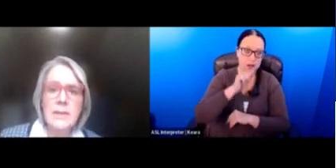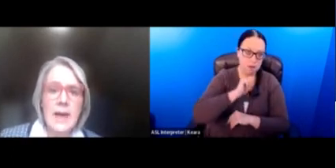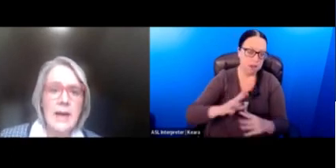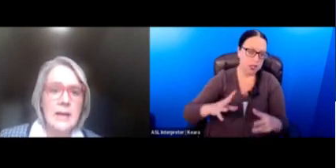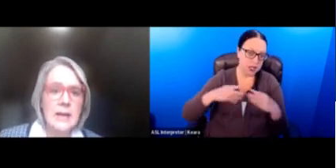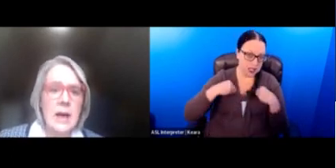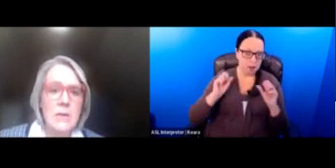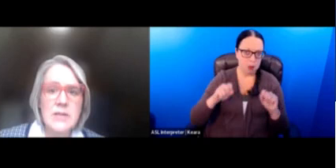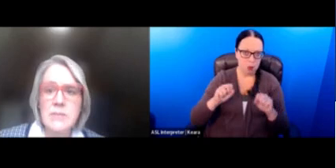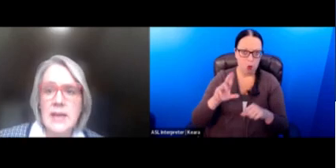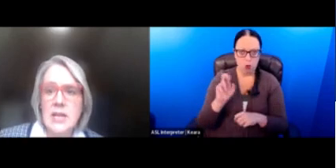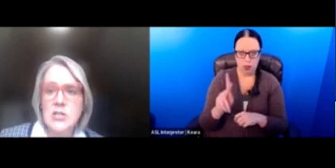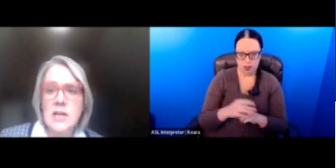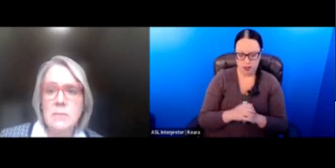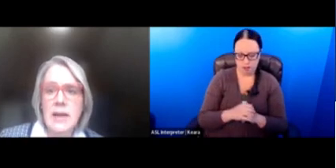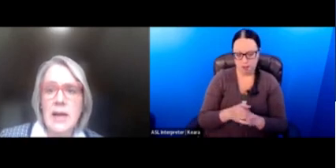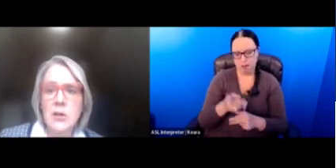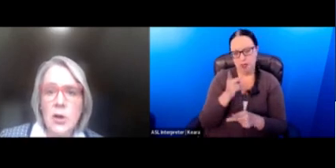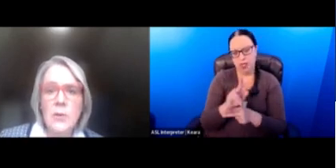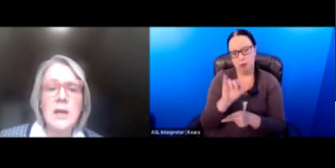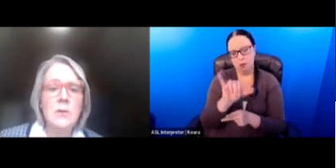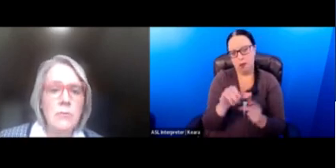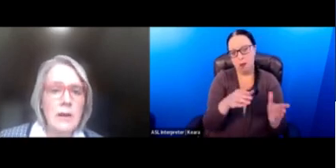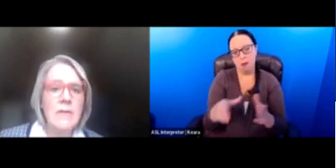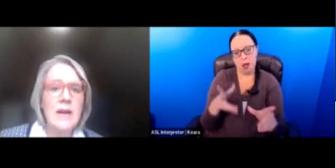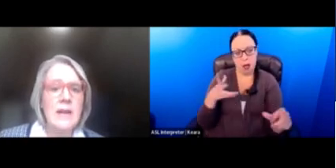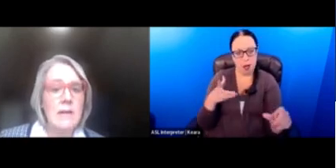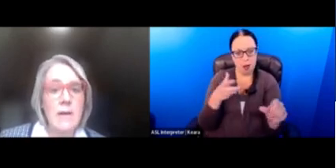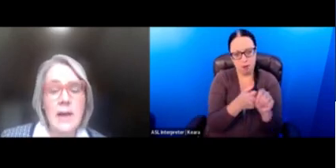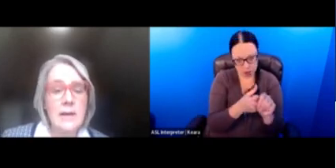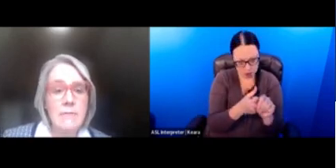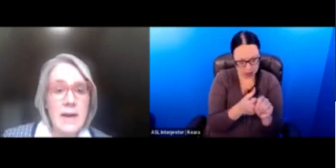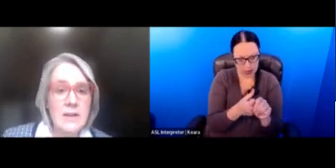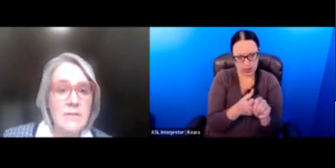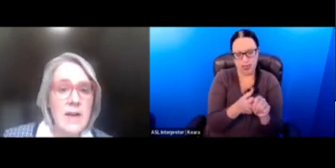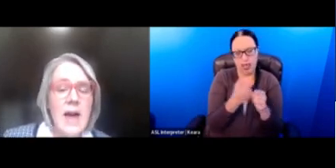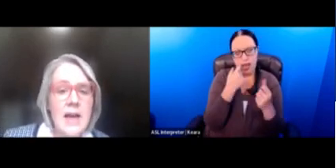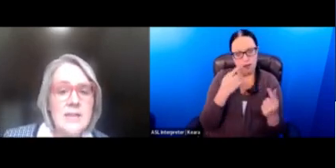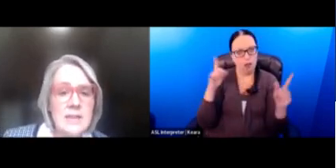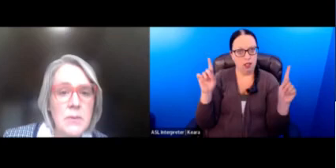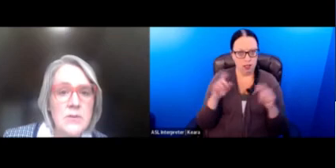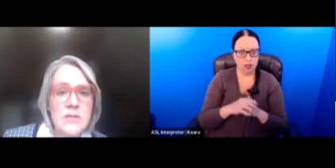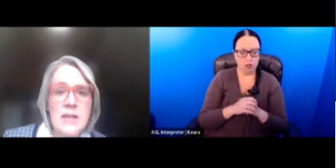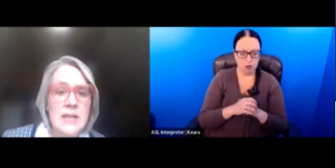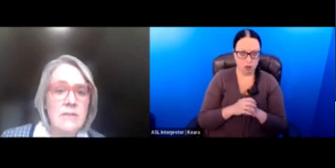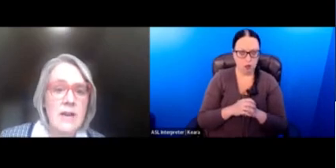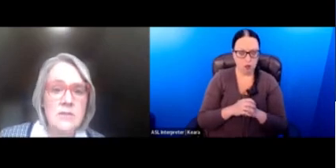mitigation plan current relevant and, and effective, as the person identifies new goals